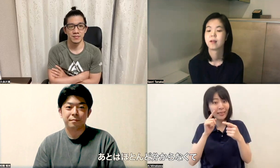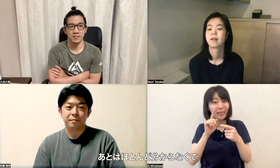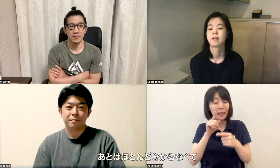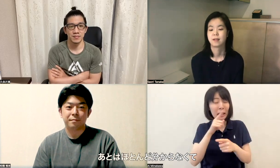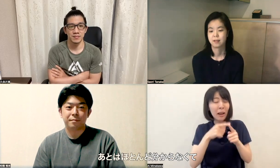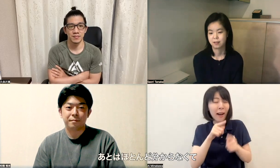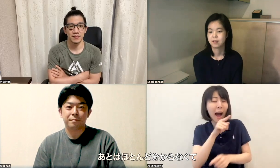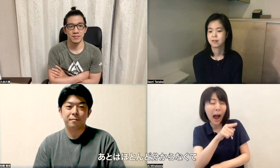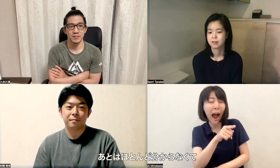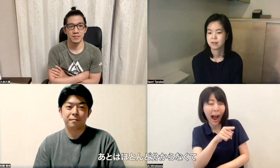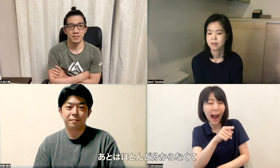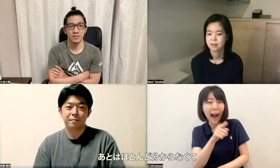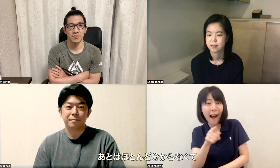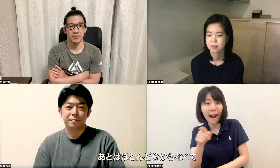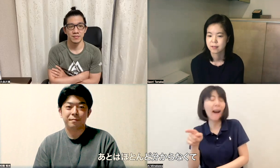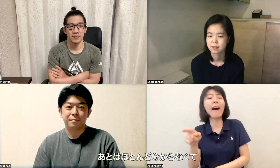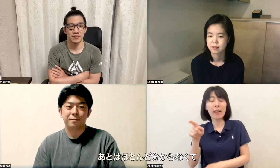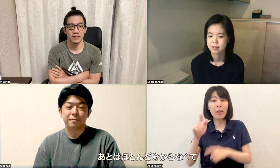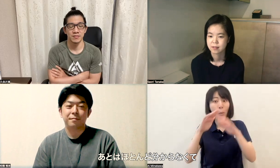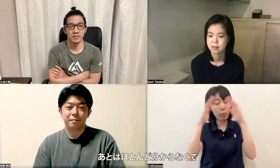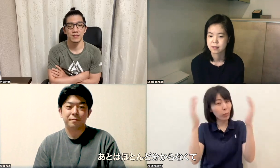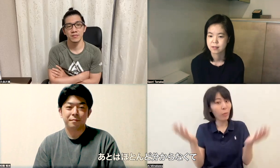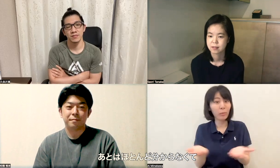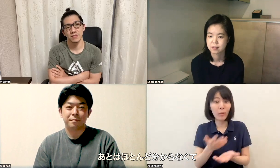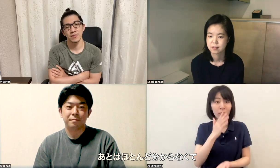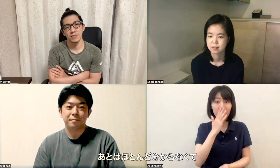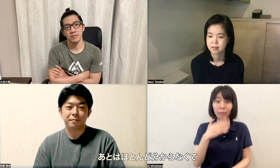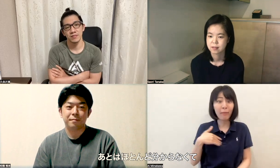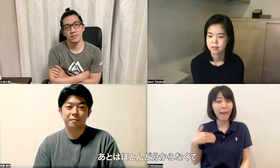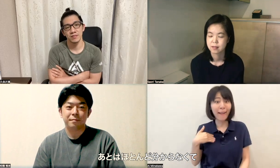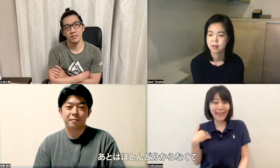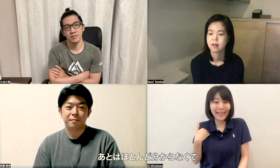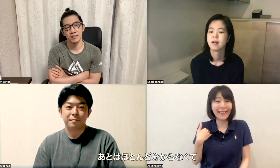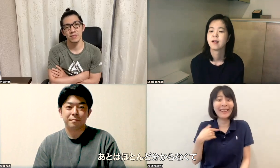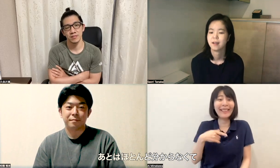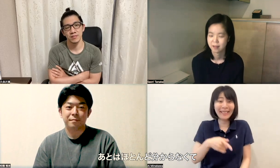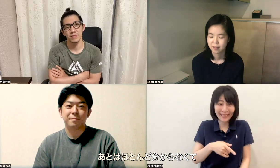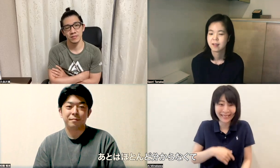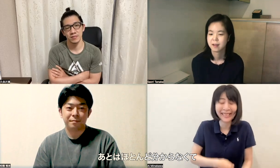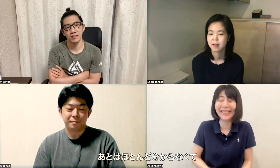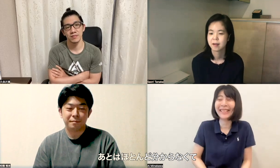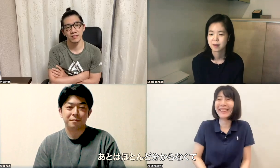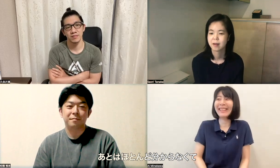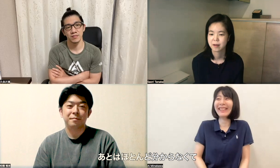I only understood a few and couldn't understand most of words.